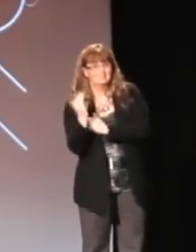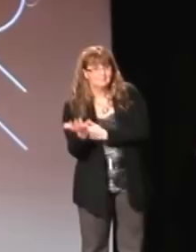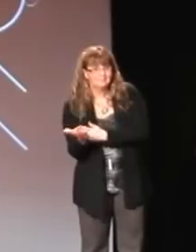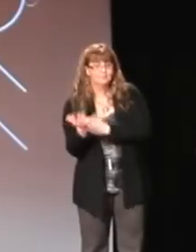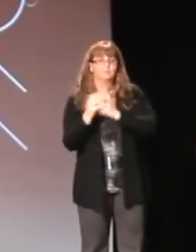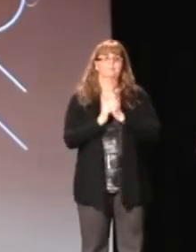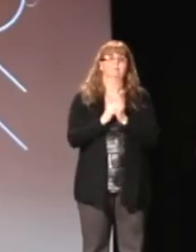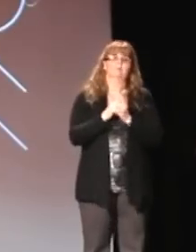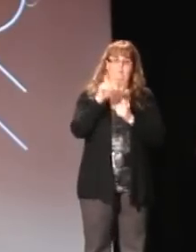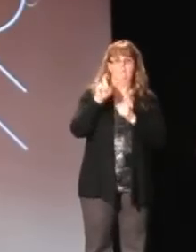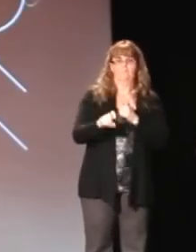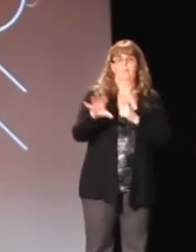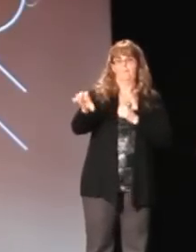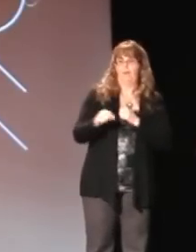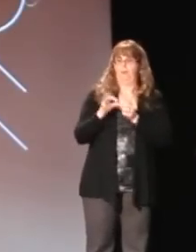...they must resort to an interpreter.